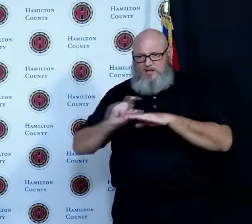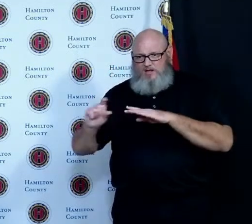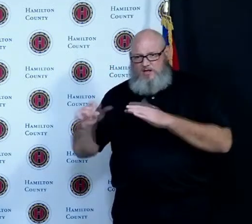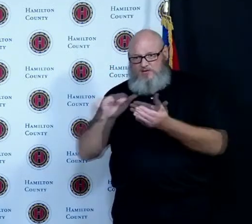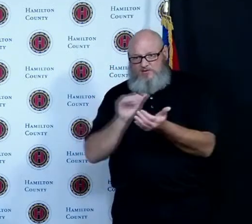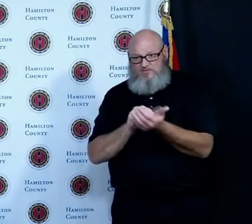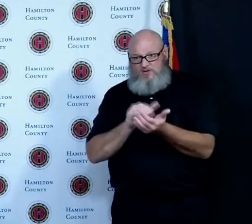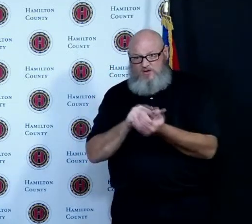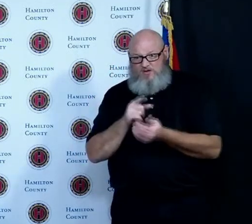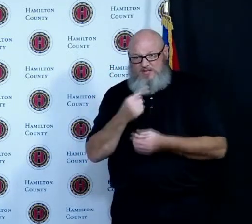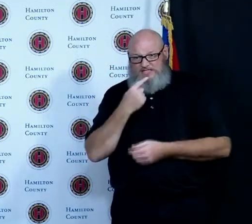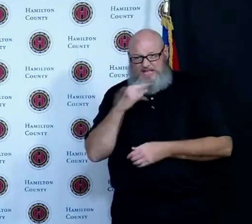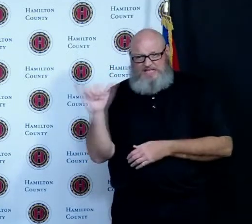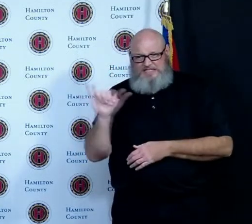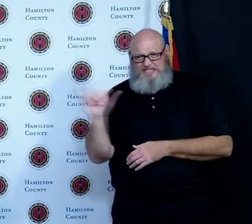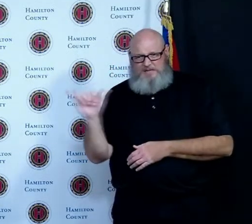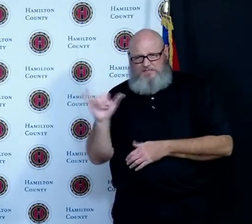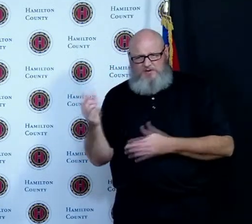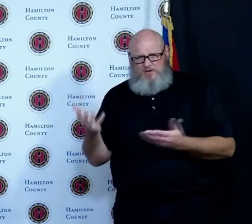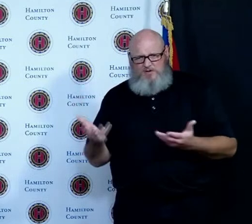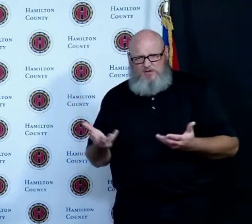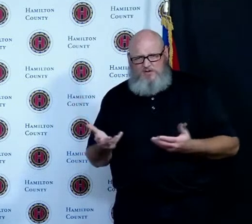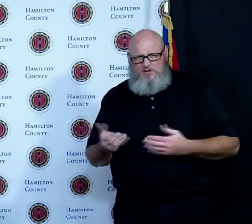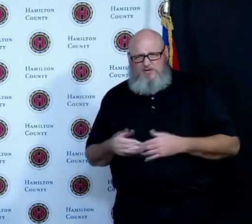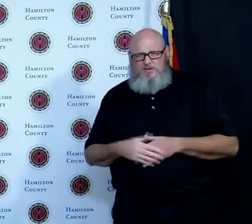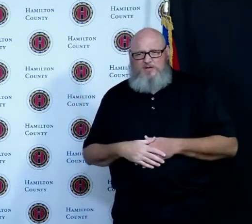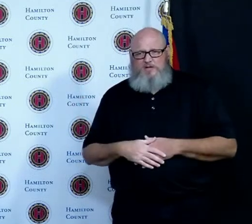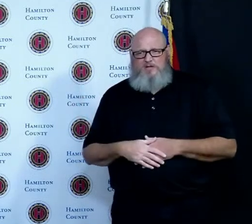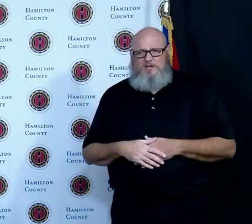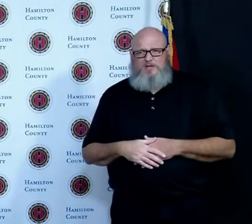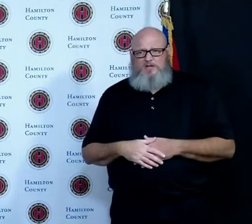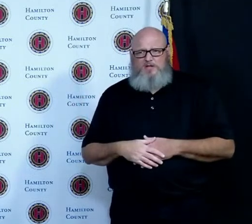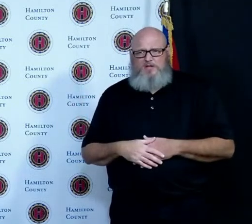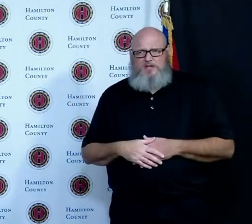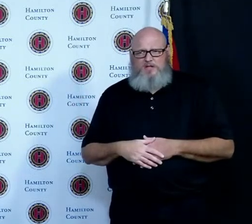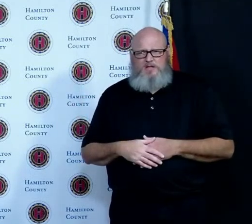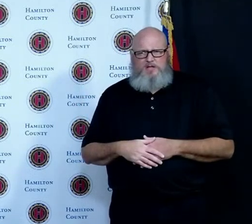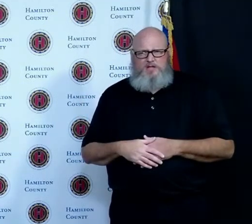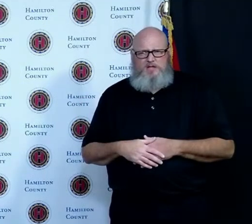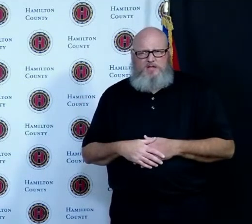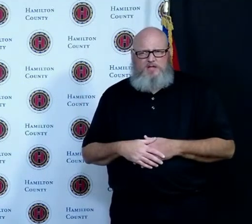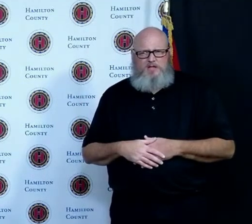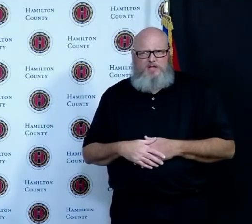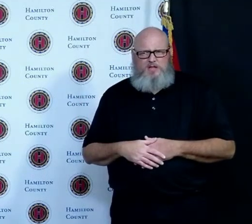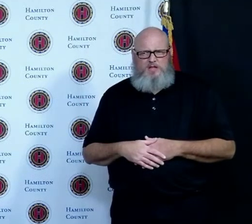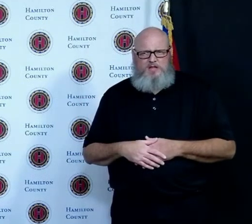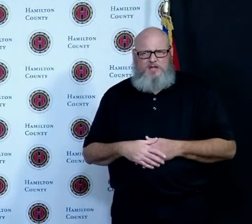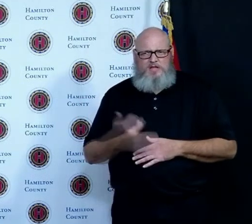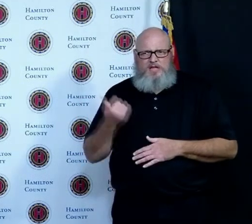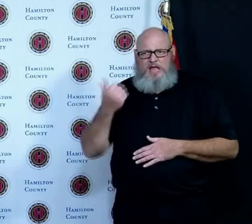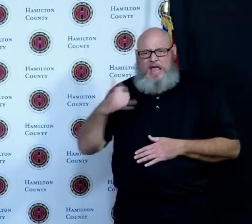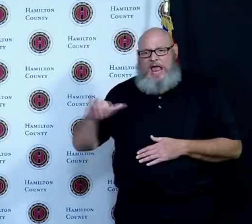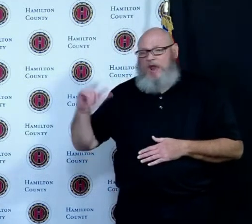is there anybody from the private sector is anybody monitoring how they are using their doses